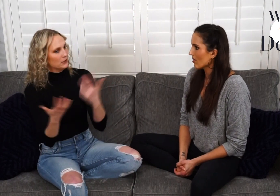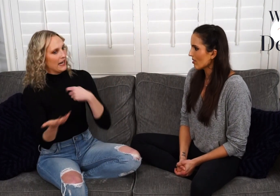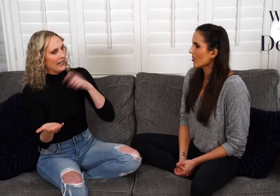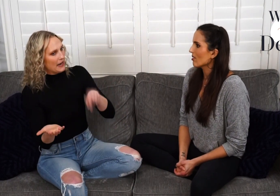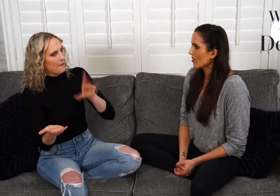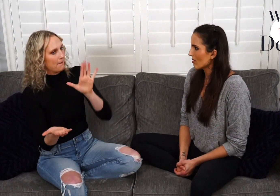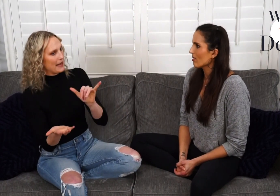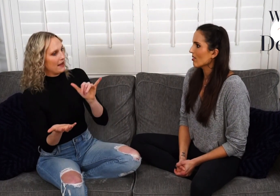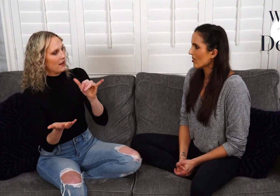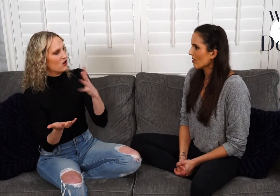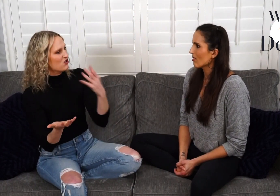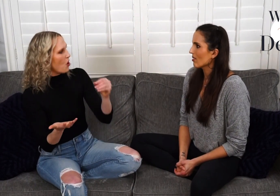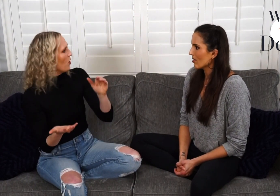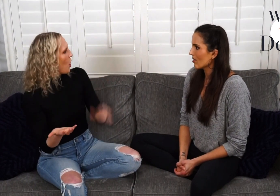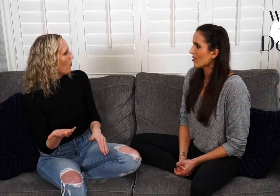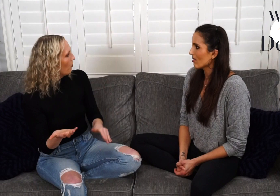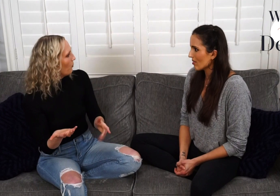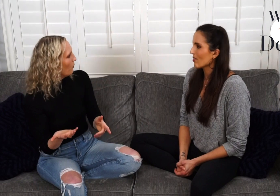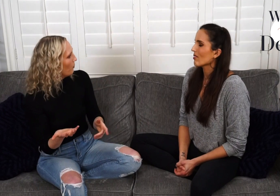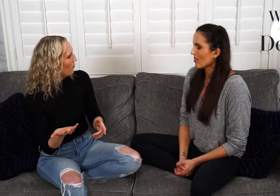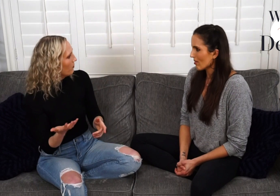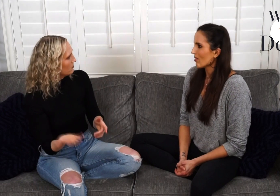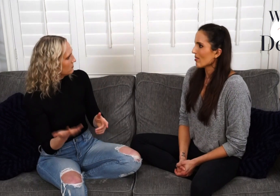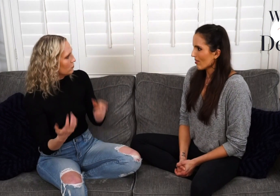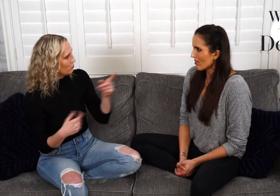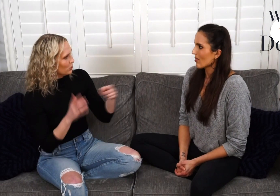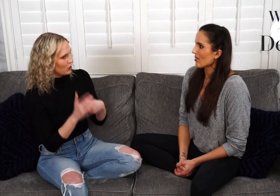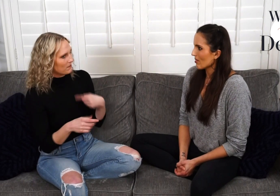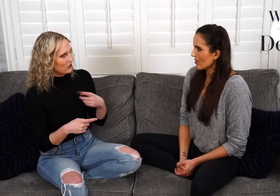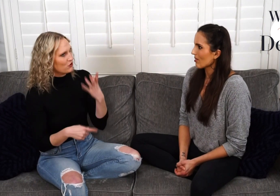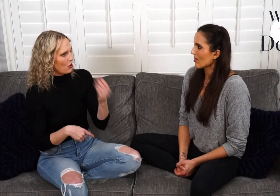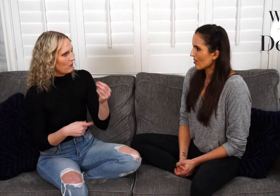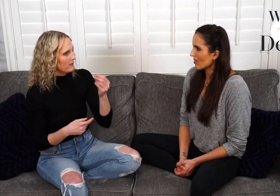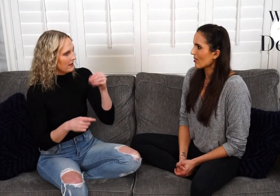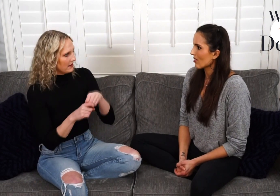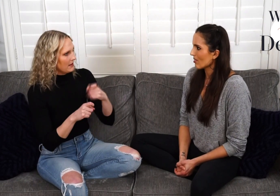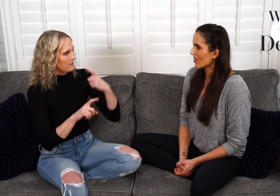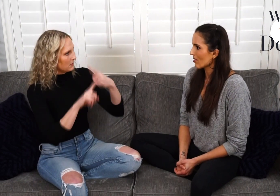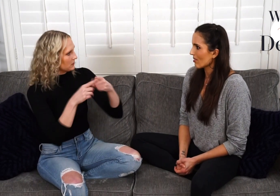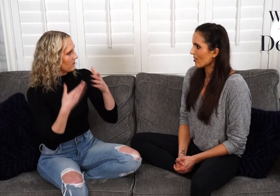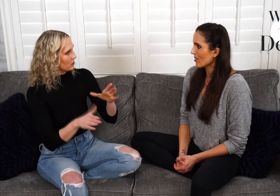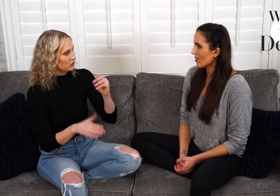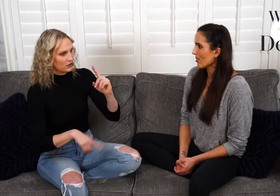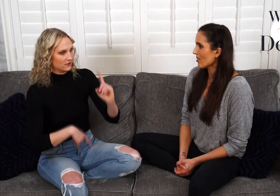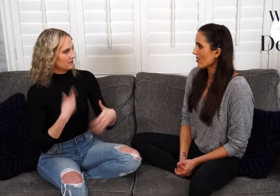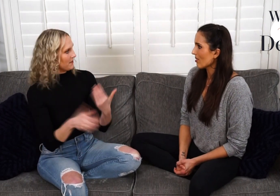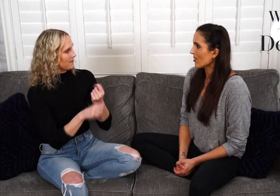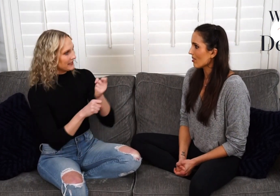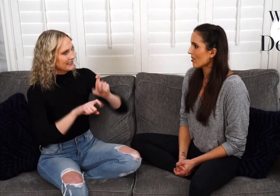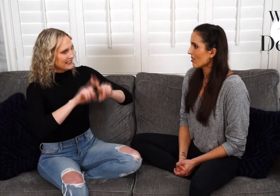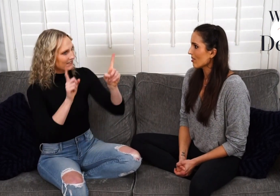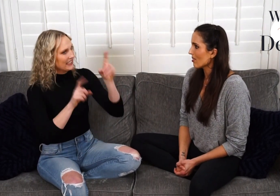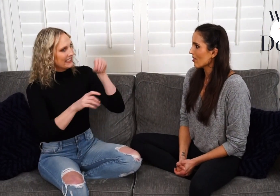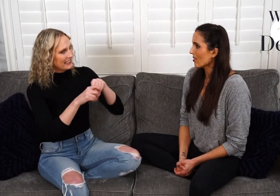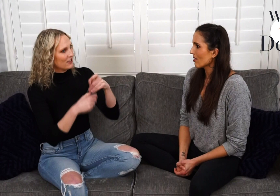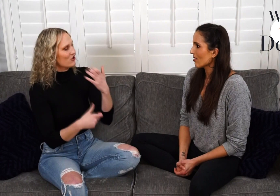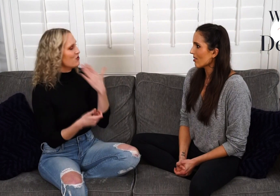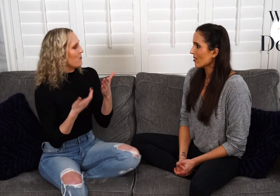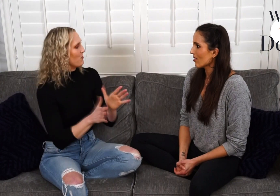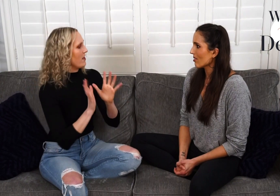what you need by going low and you have shown me to go in a positive way and just make a difference